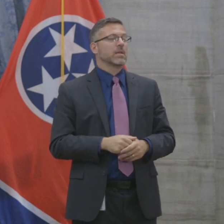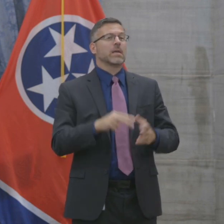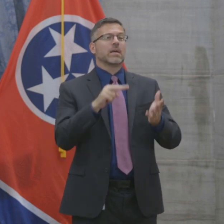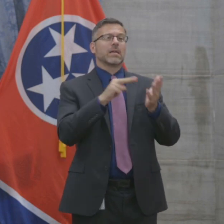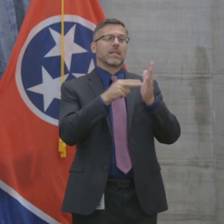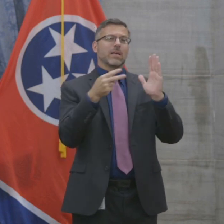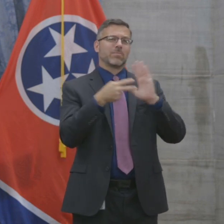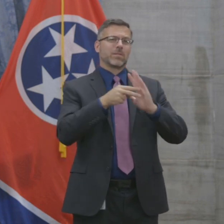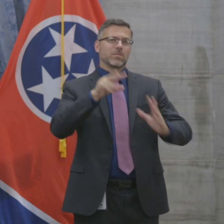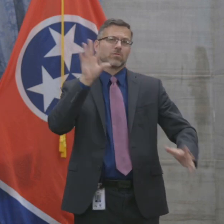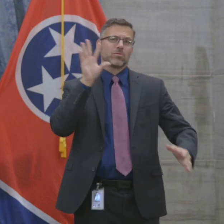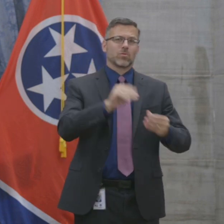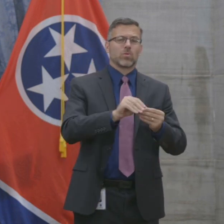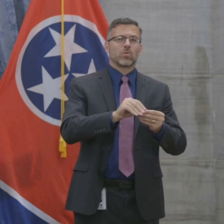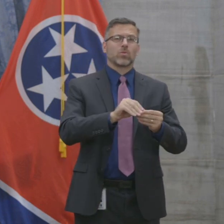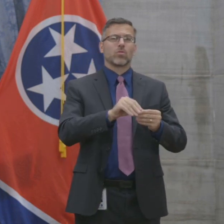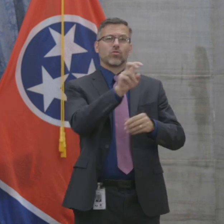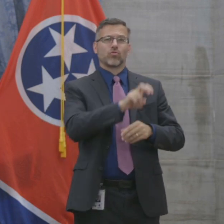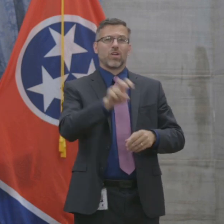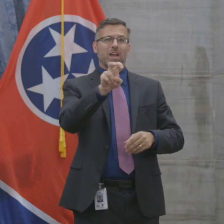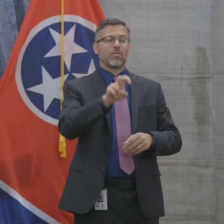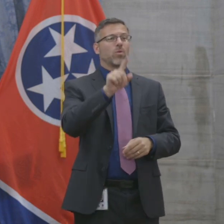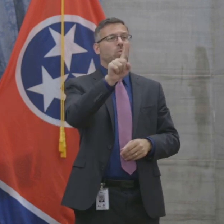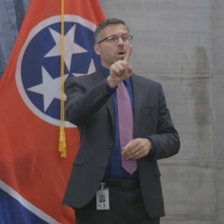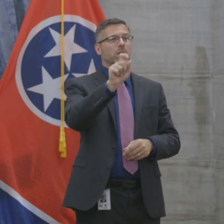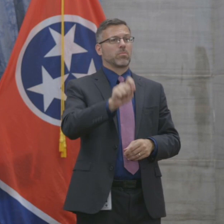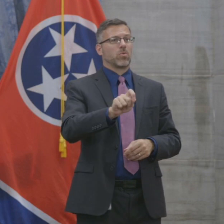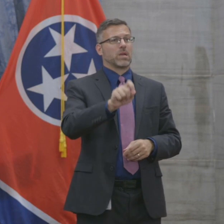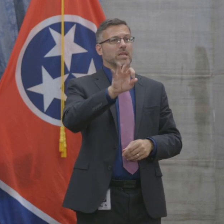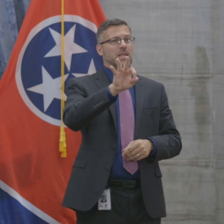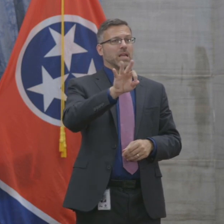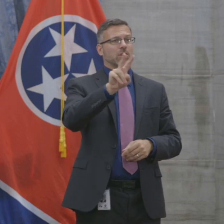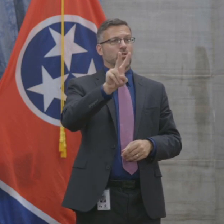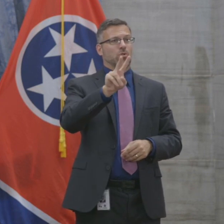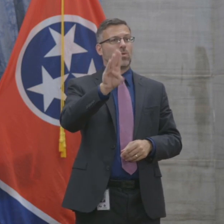person stays, up almost 6% from 119 the previous year. And